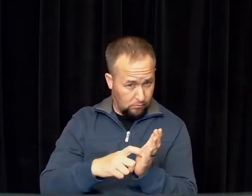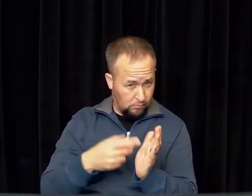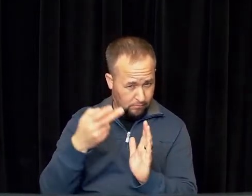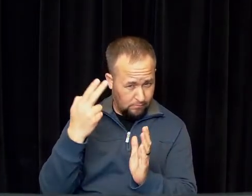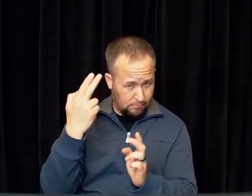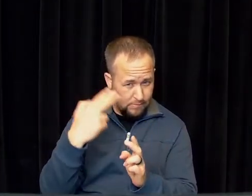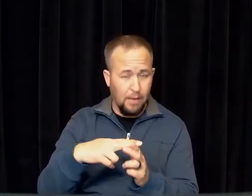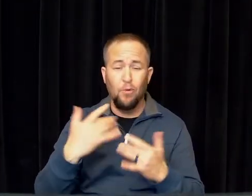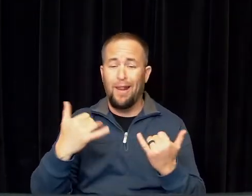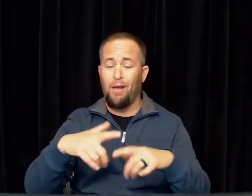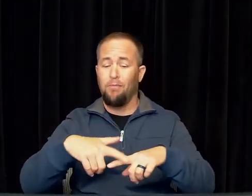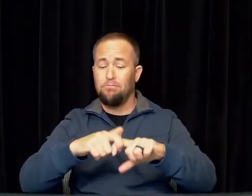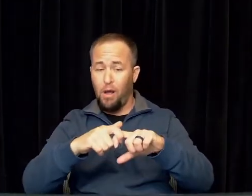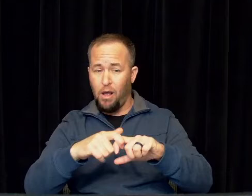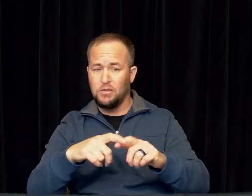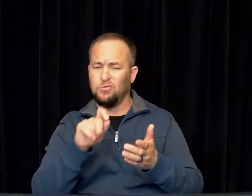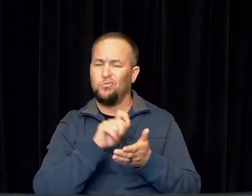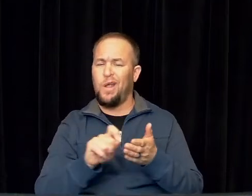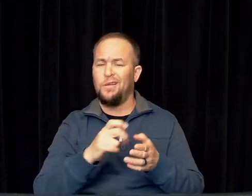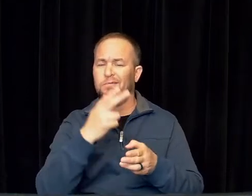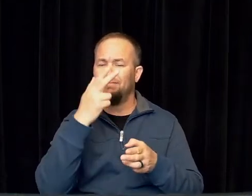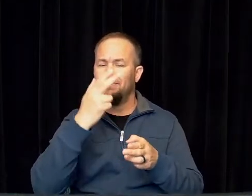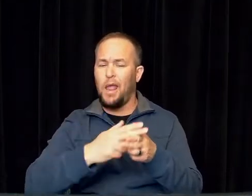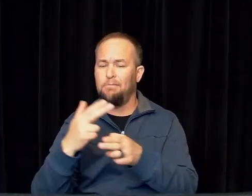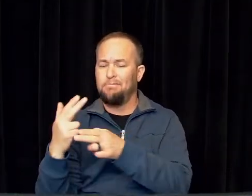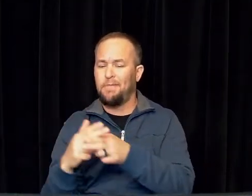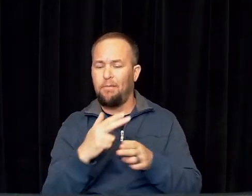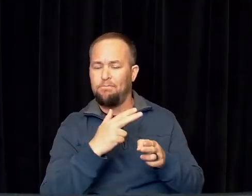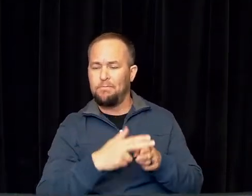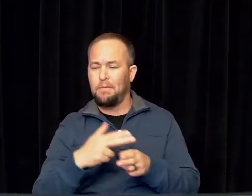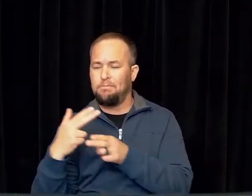pause on the video and write down what you think the name of each of these 3-D objects is.